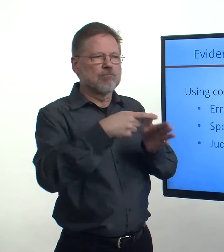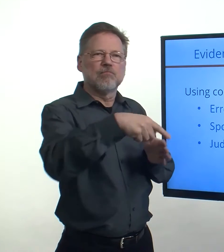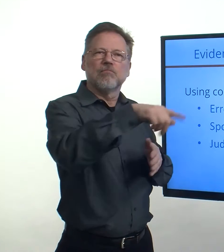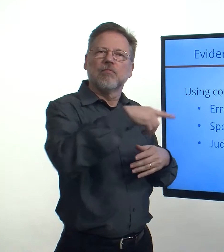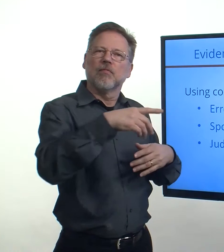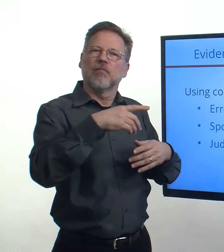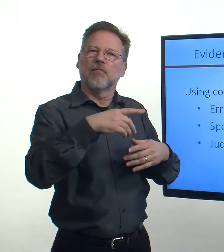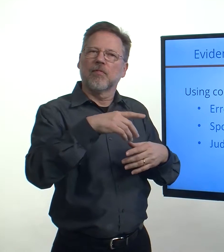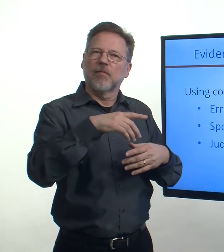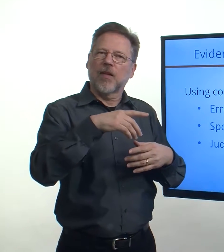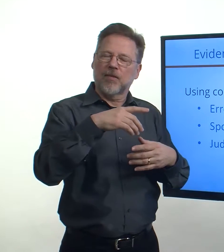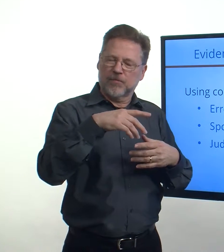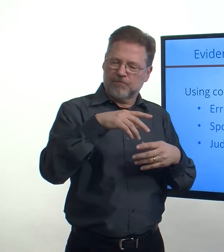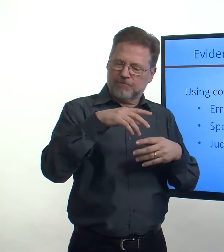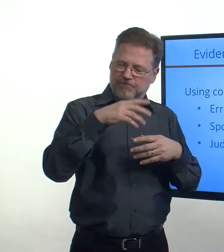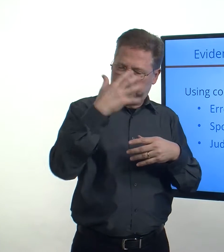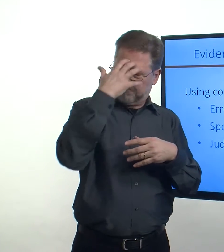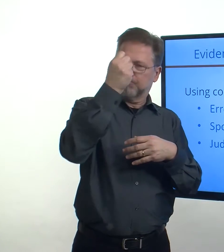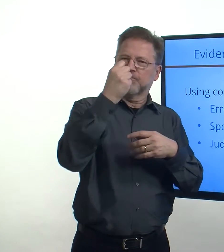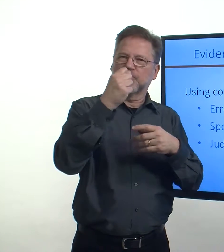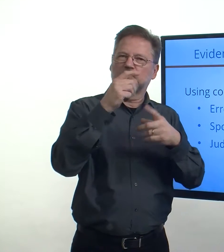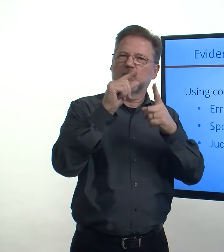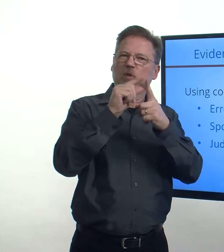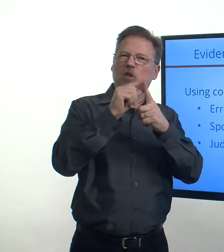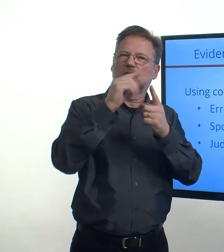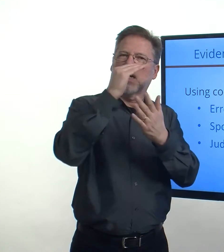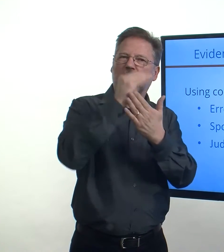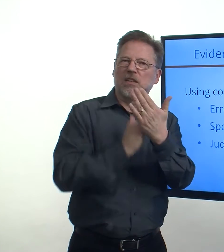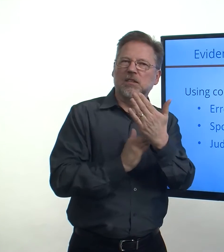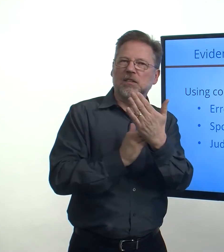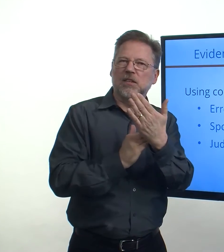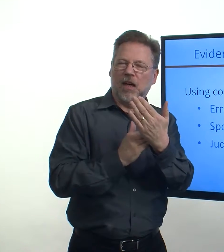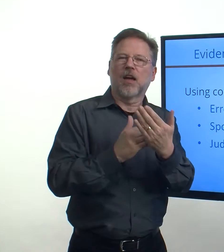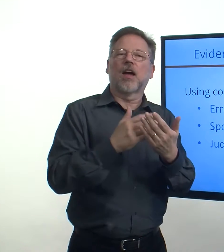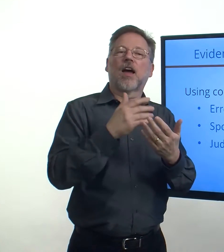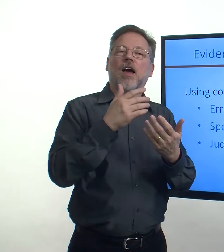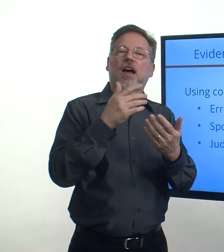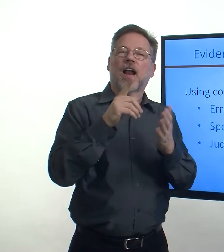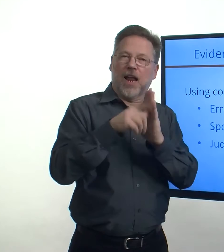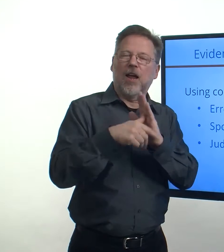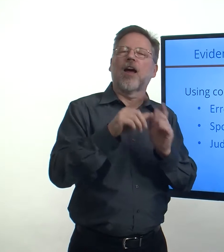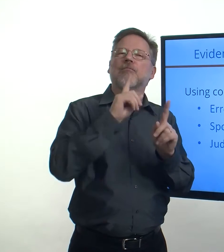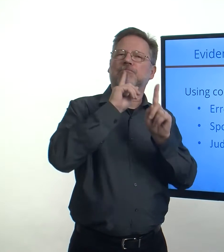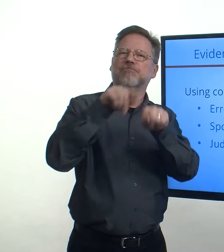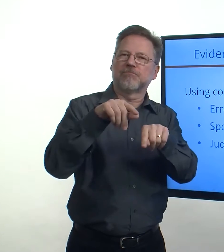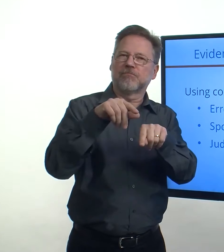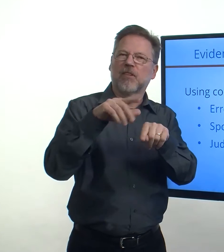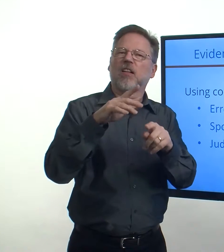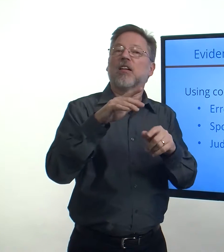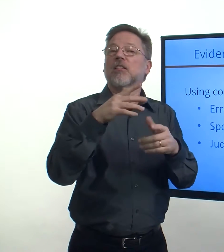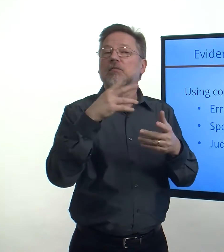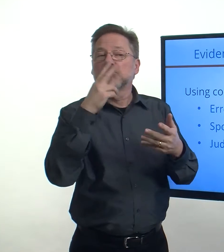In these studies, participants are asked to memorize a word list and later recall those words.